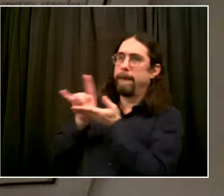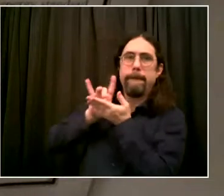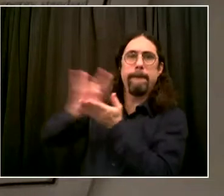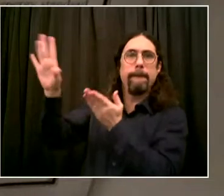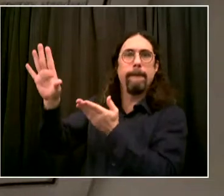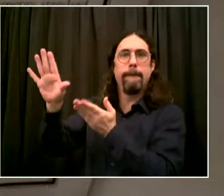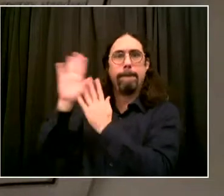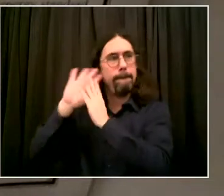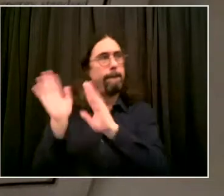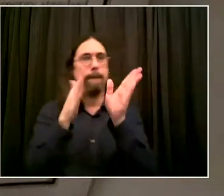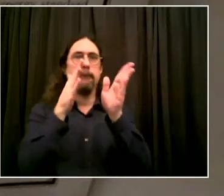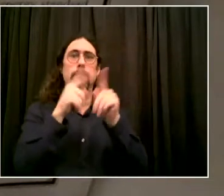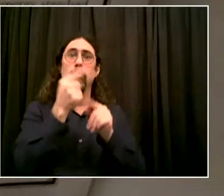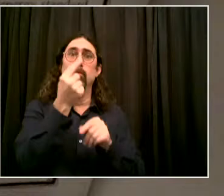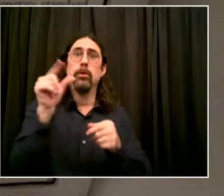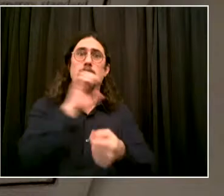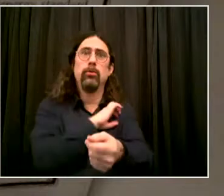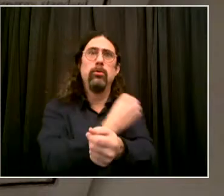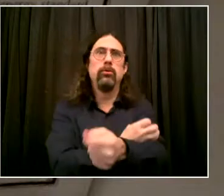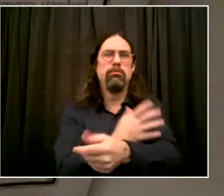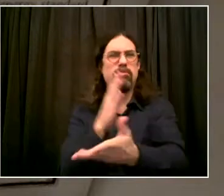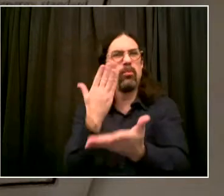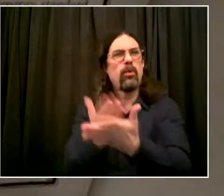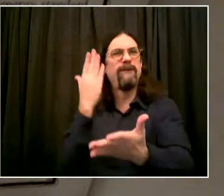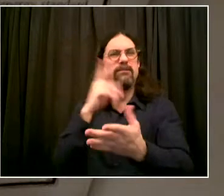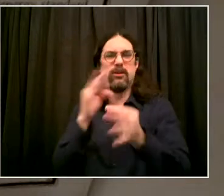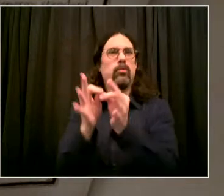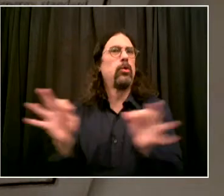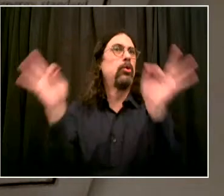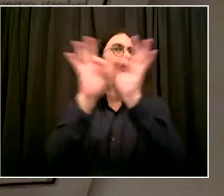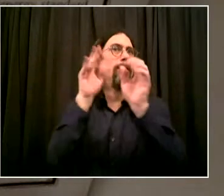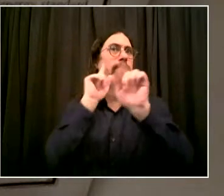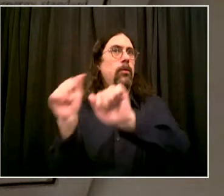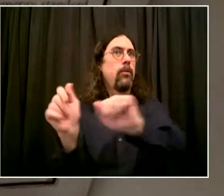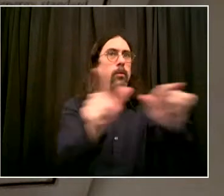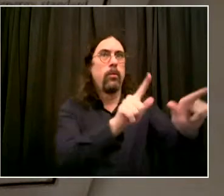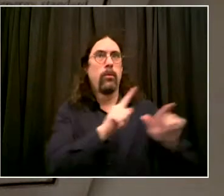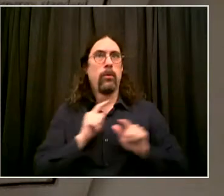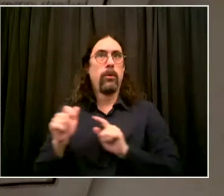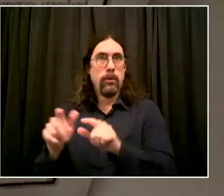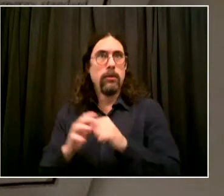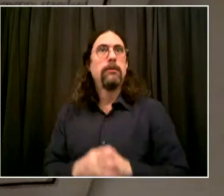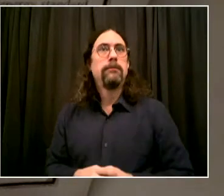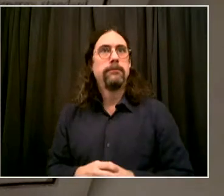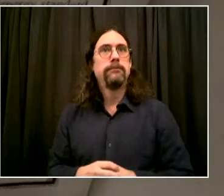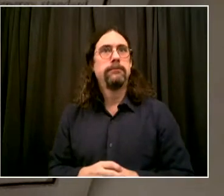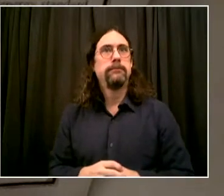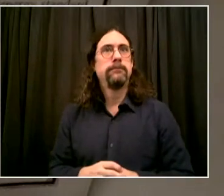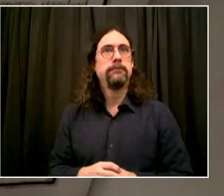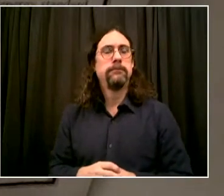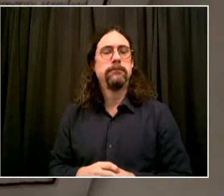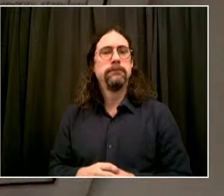OUT HOW TO MAKE THIS EVENT HAVE SO MUCH REFERENCE. THAT'S A WE LOOK